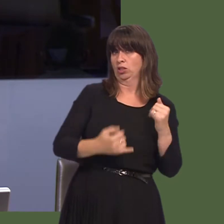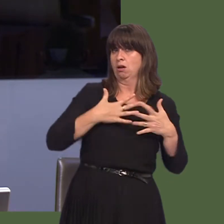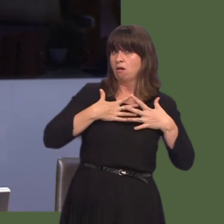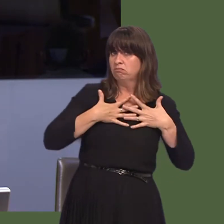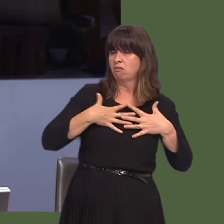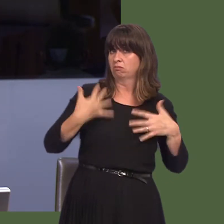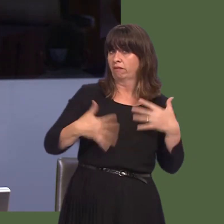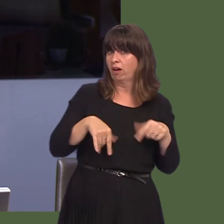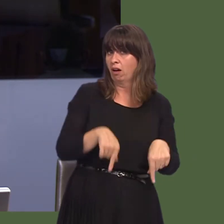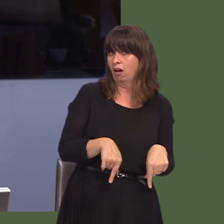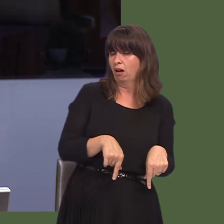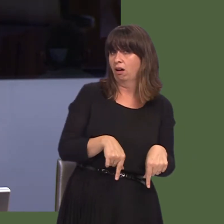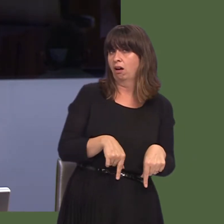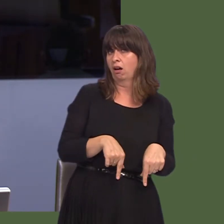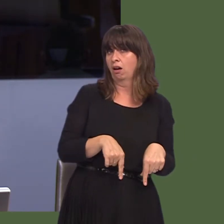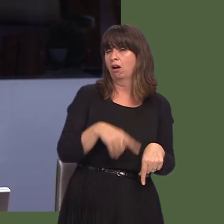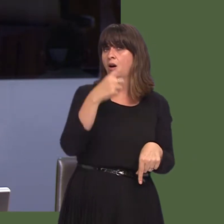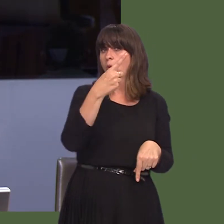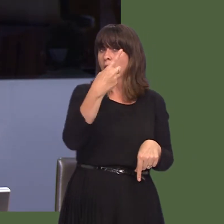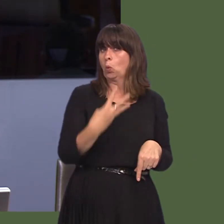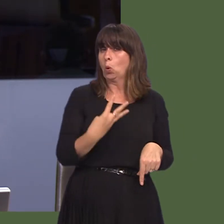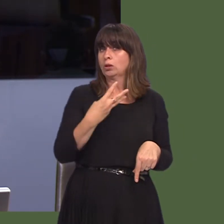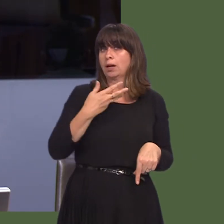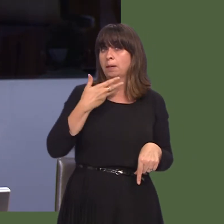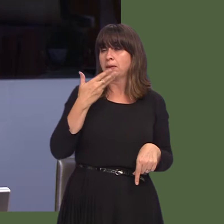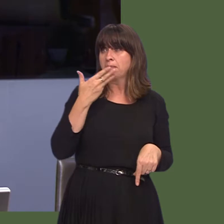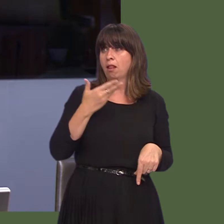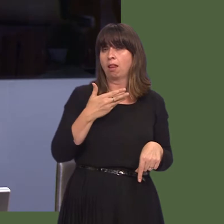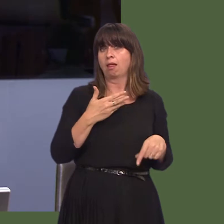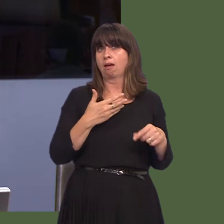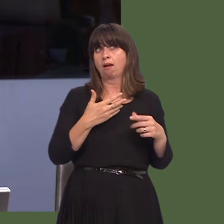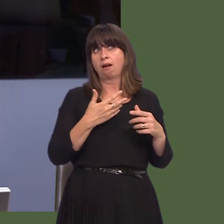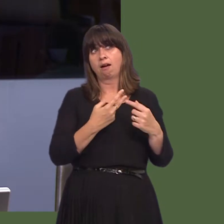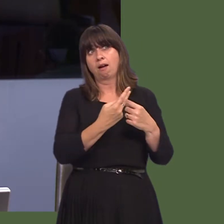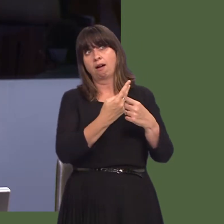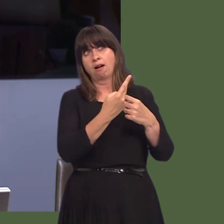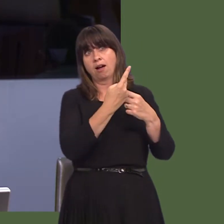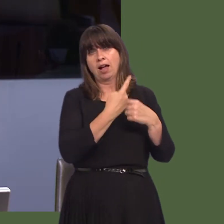sufferer, with just over a quarter of people receiving every element of basic care, compared